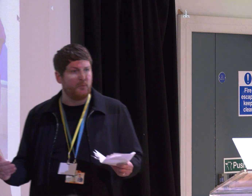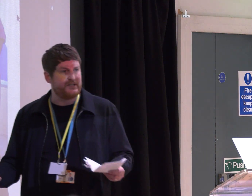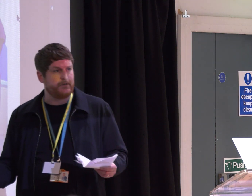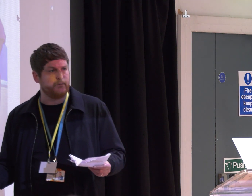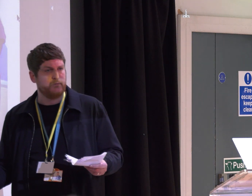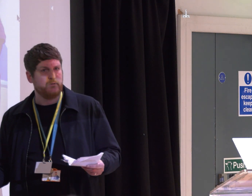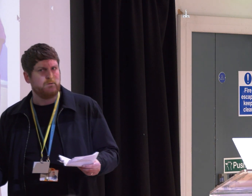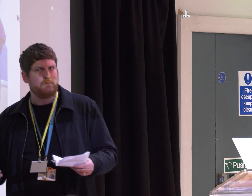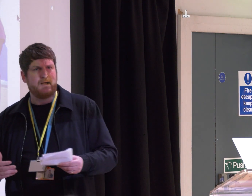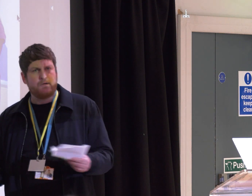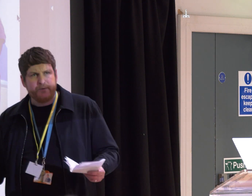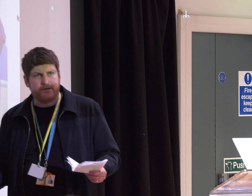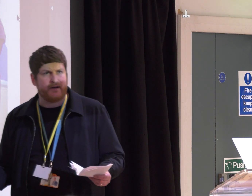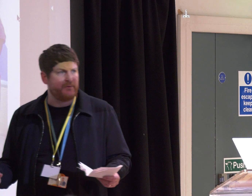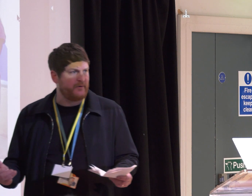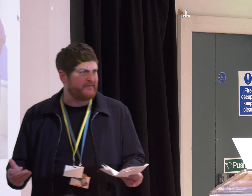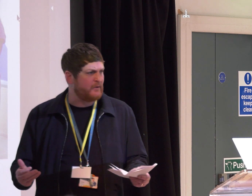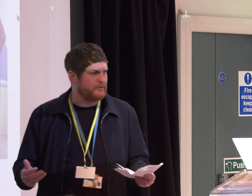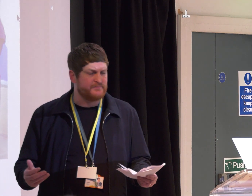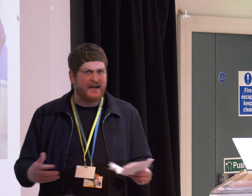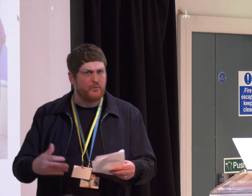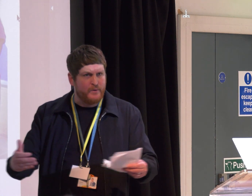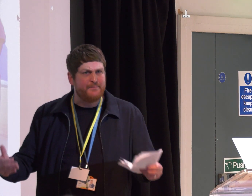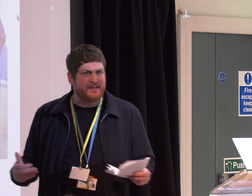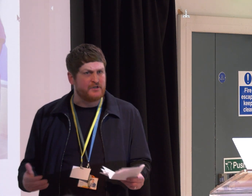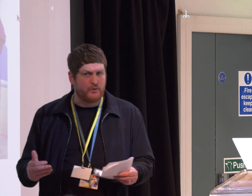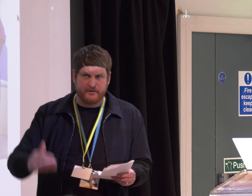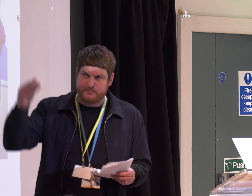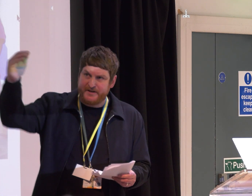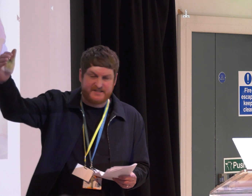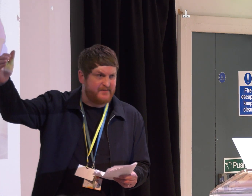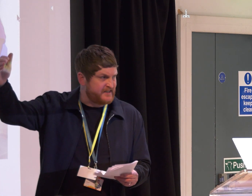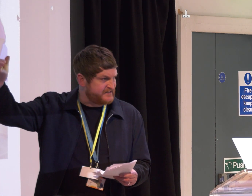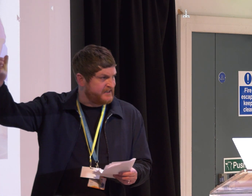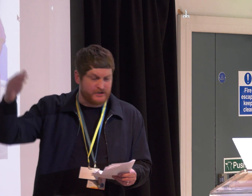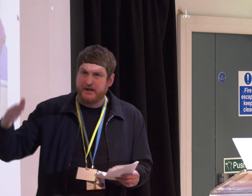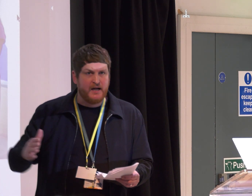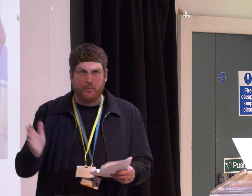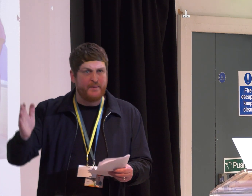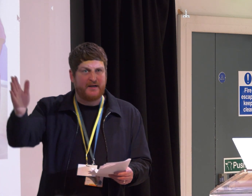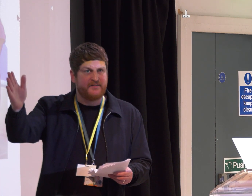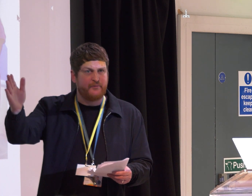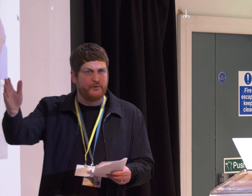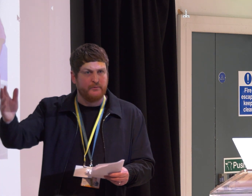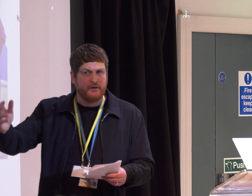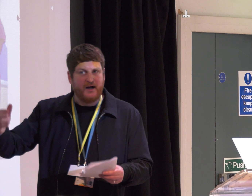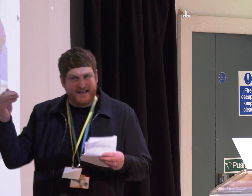of what we do. How can we do that? We don't have outcomes. How can we be in control of, unless we've set in the destination and we are planning that route and,